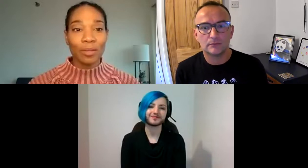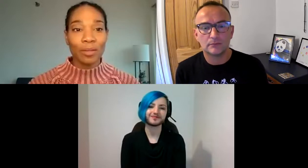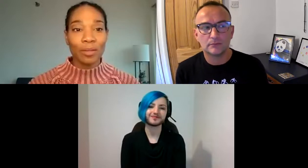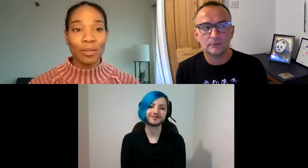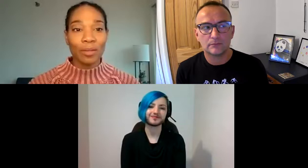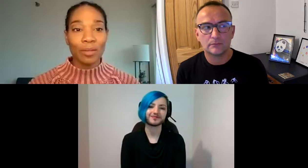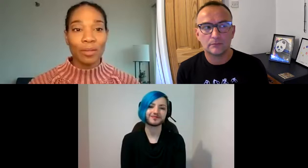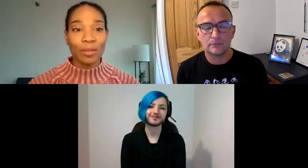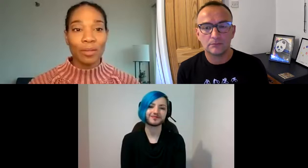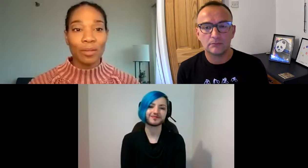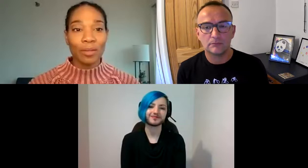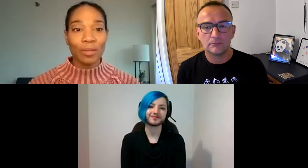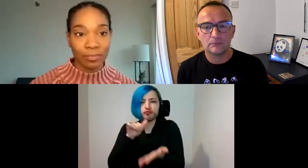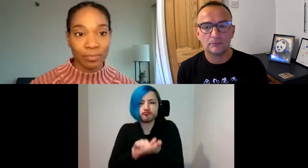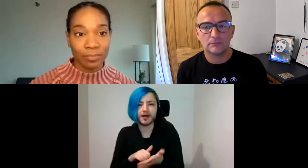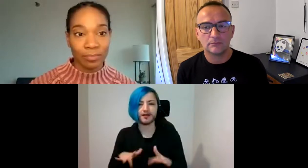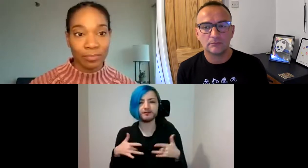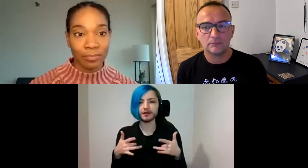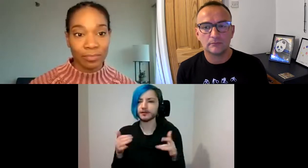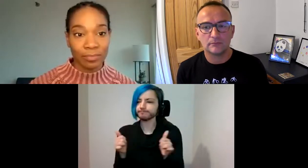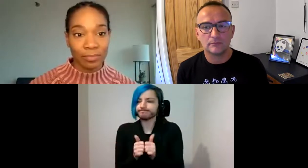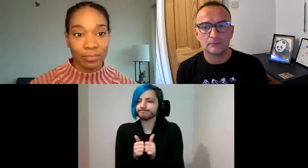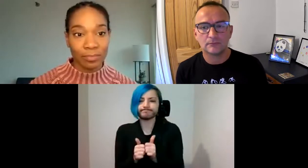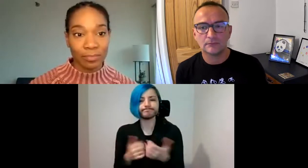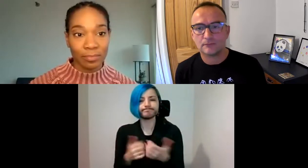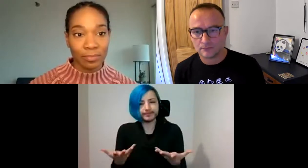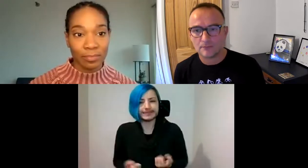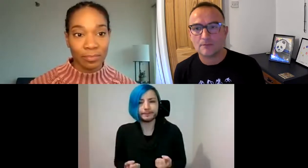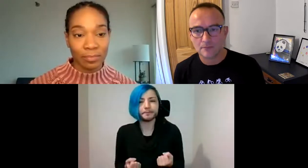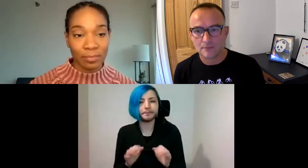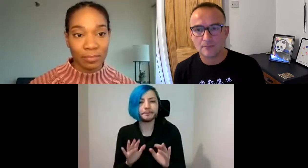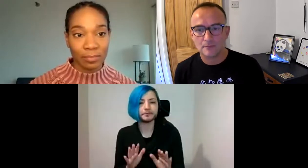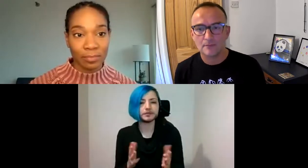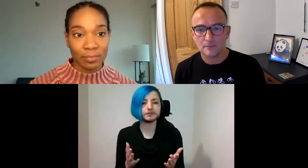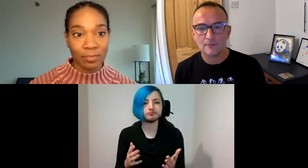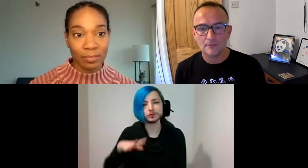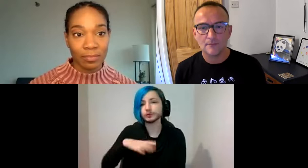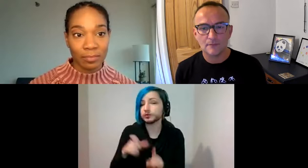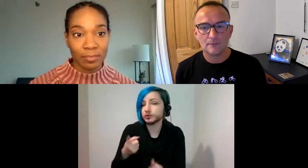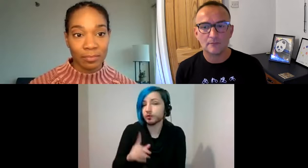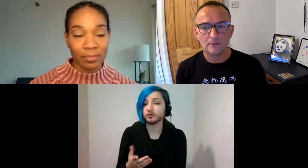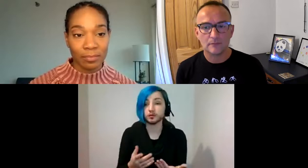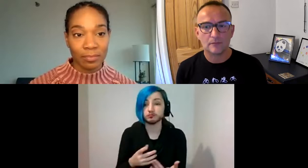Exactly.